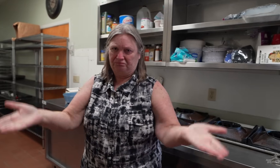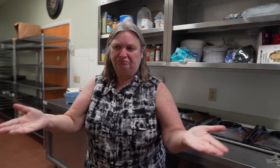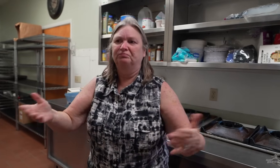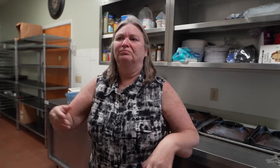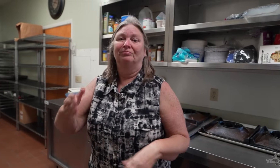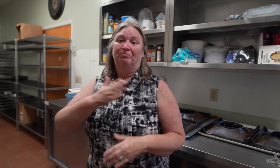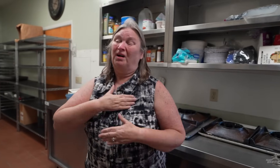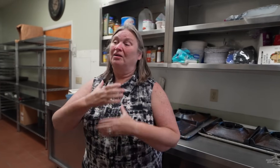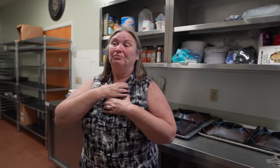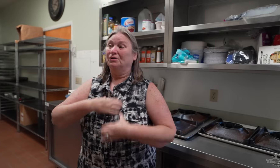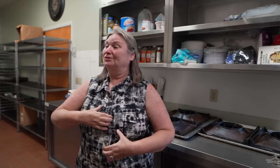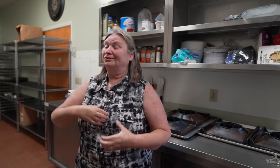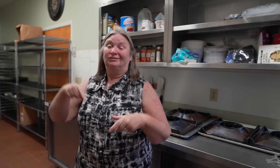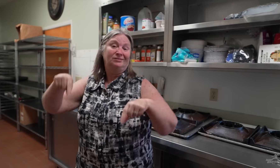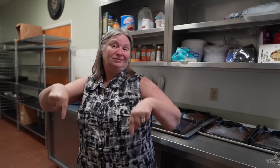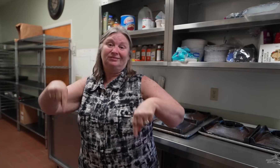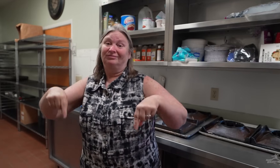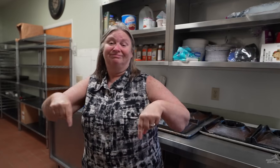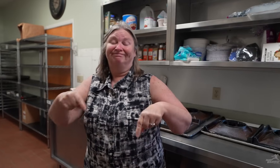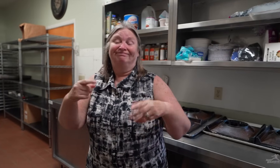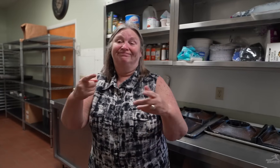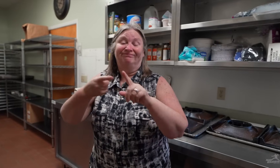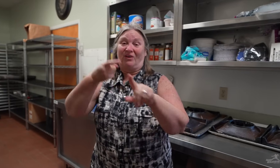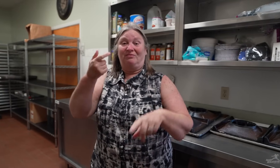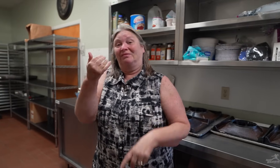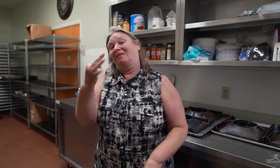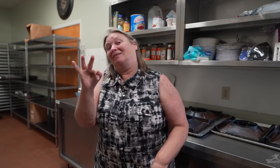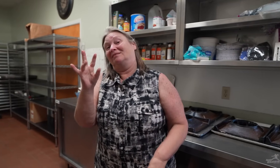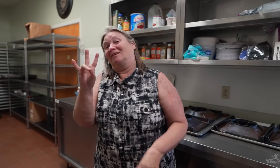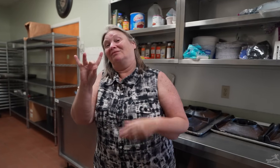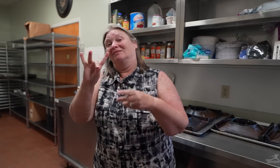I’ve dedicated my life to this place since 1978.